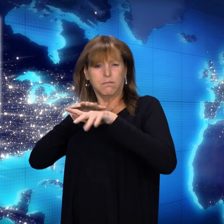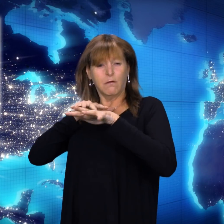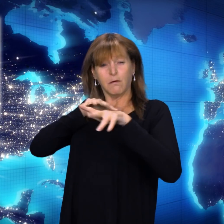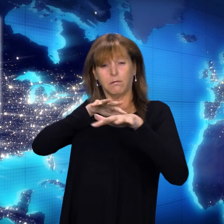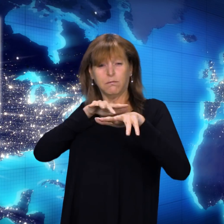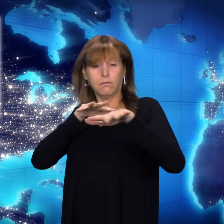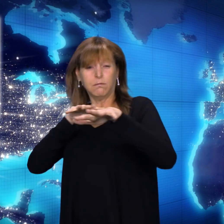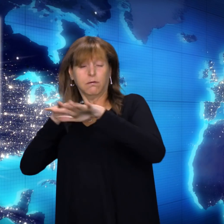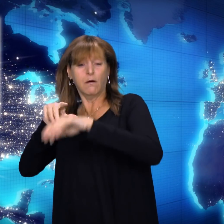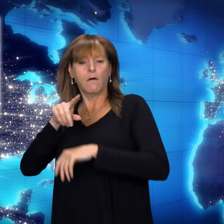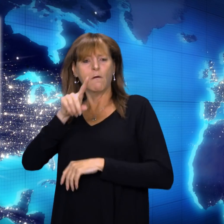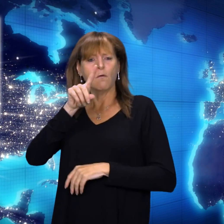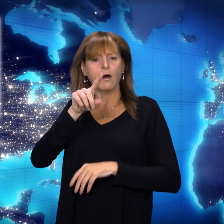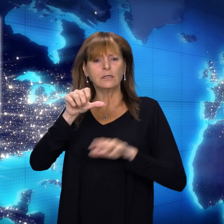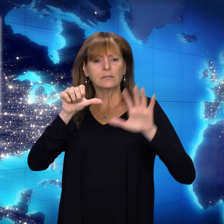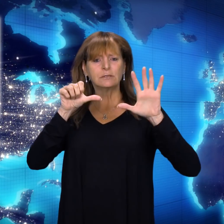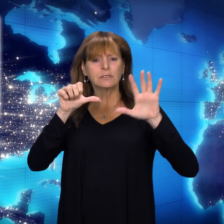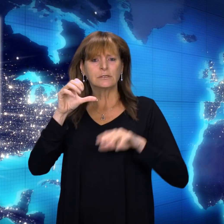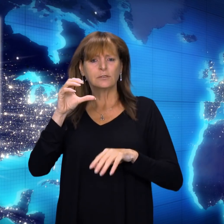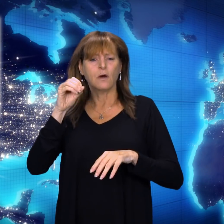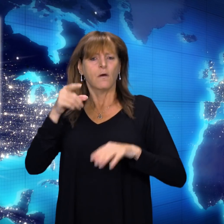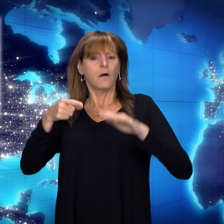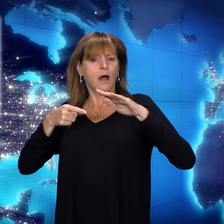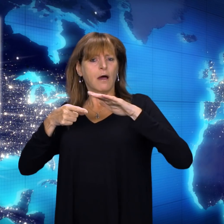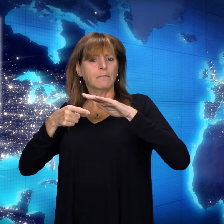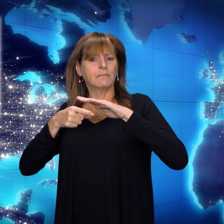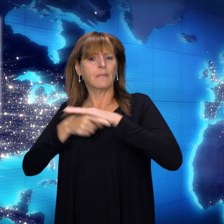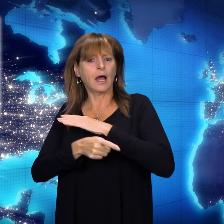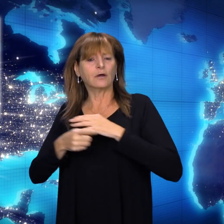caravan of 160 migrants from